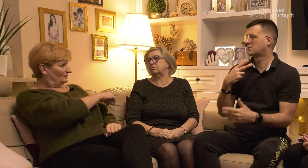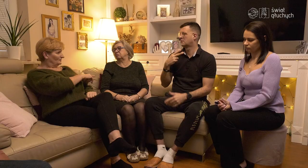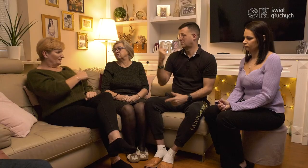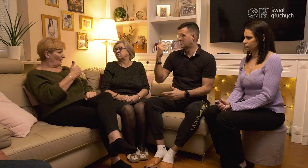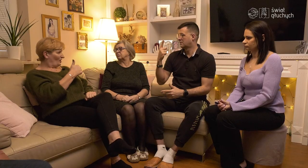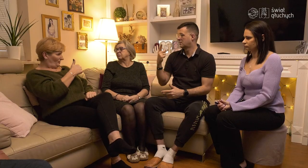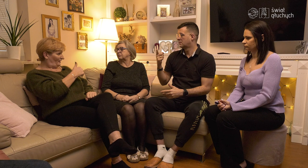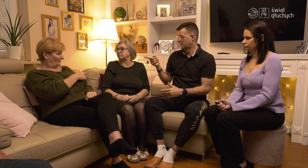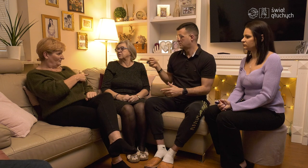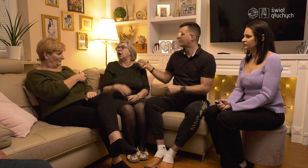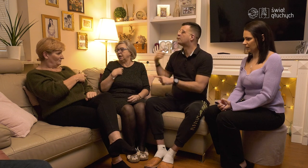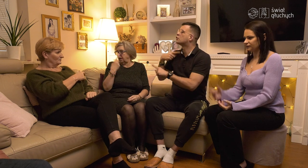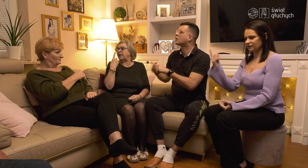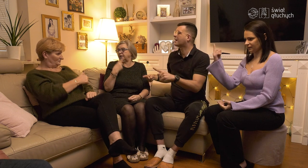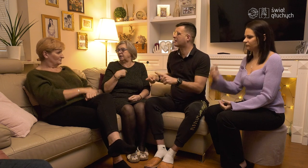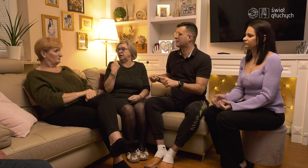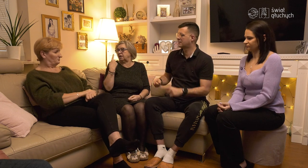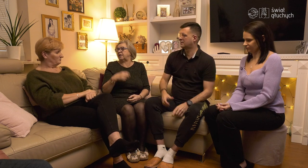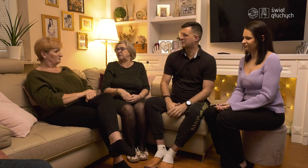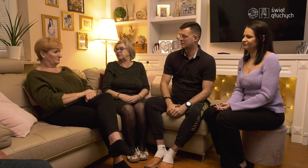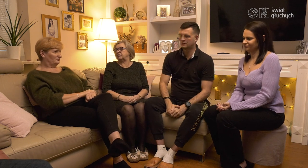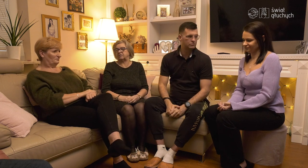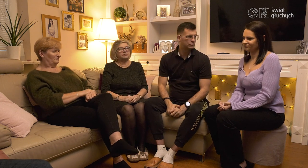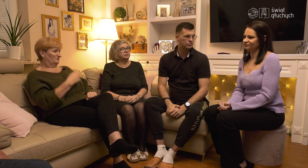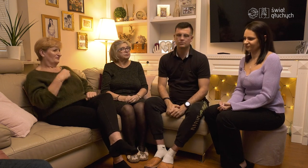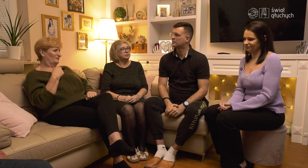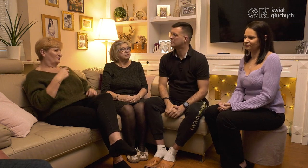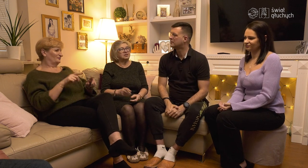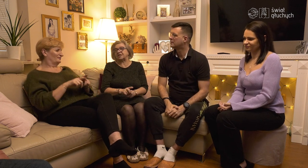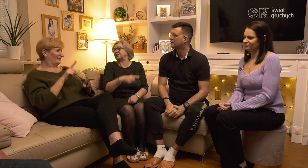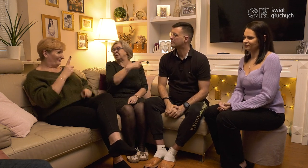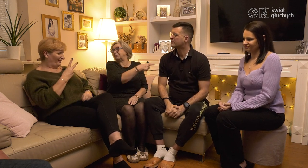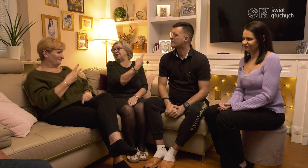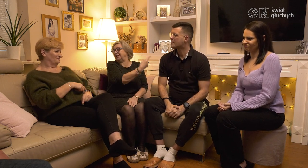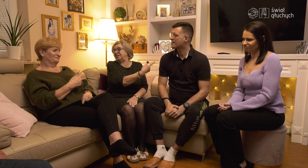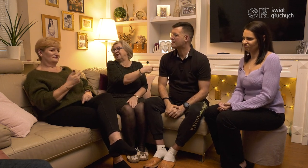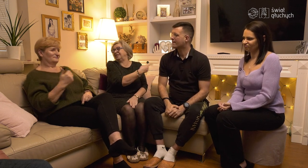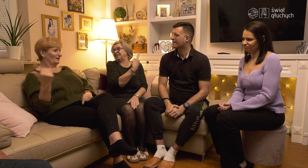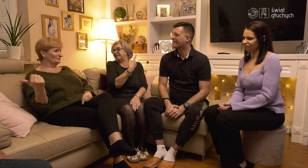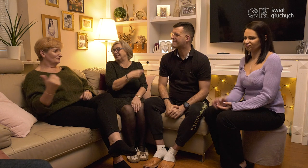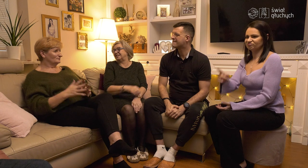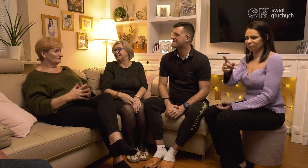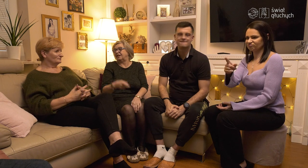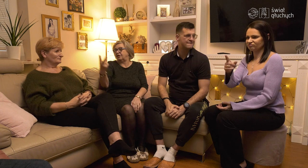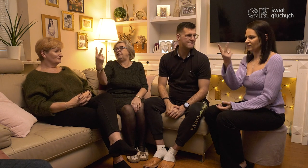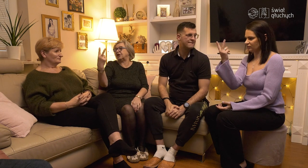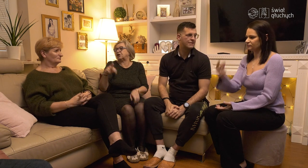[Dorota]: Just one? [Grażyna i Monika]: Yes, one. [Dorota]: In my case, two.